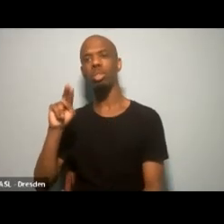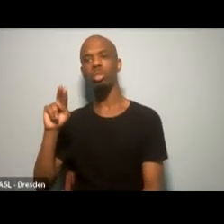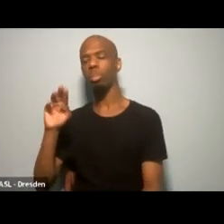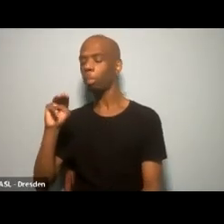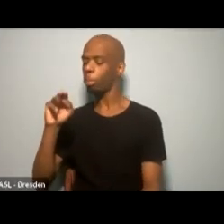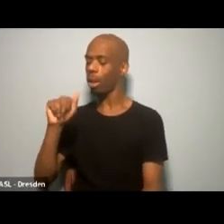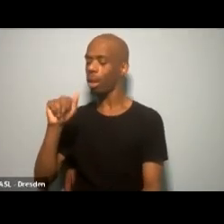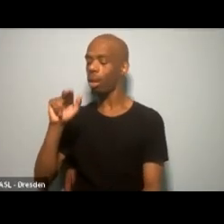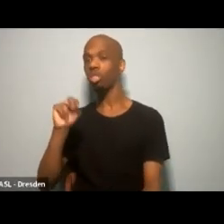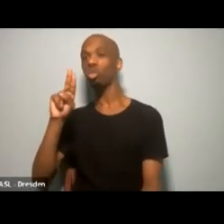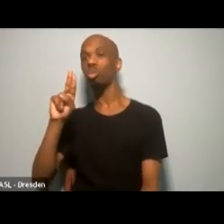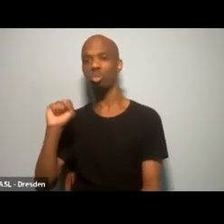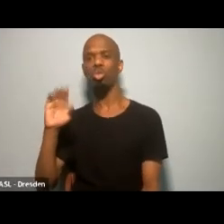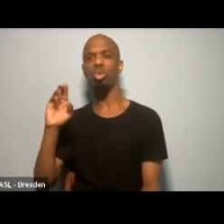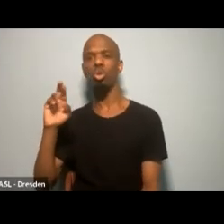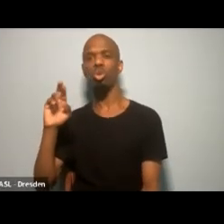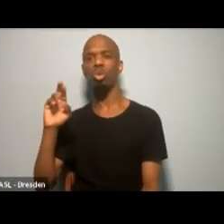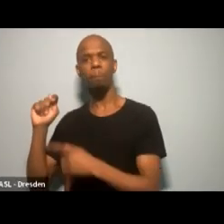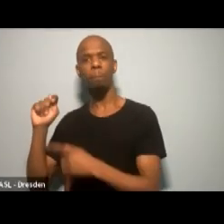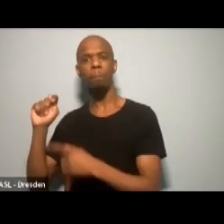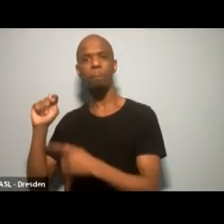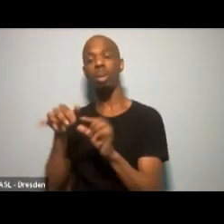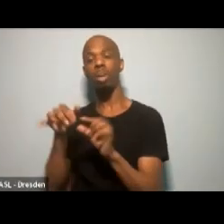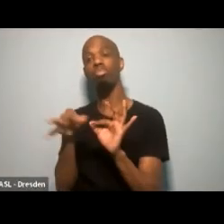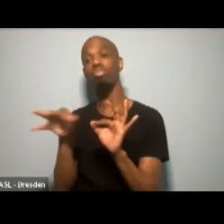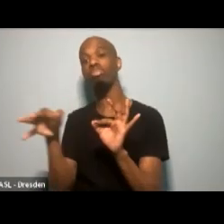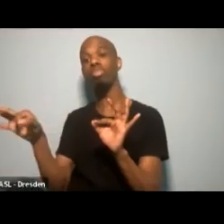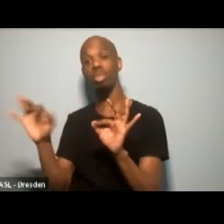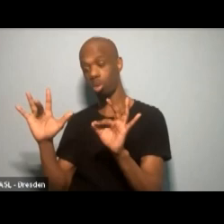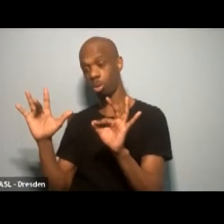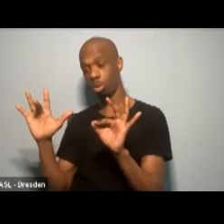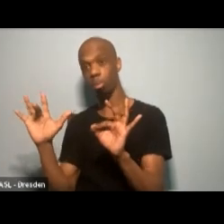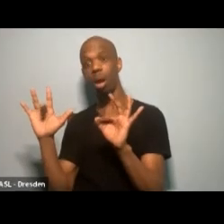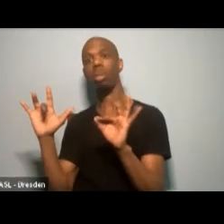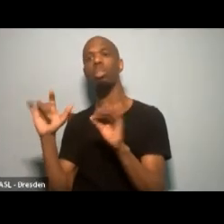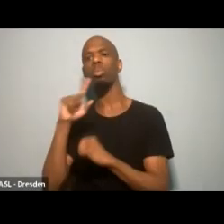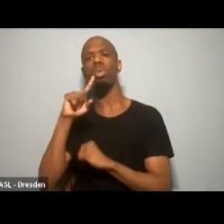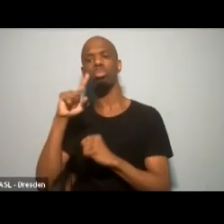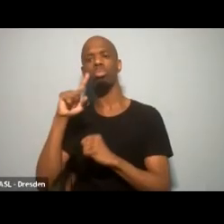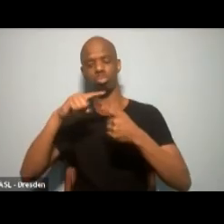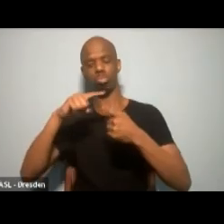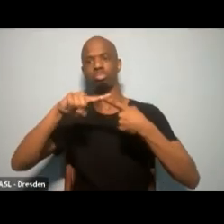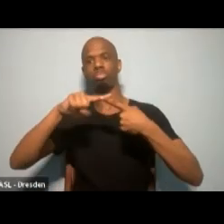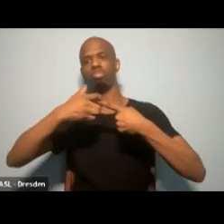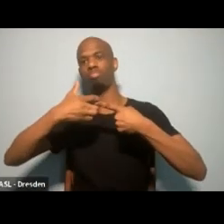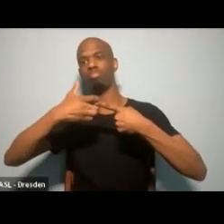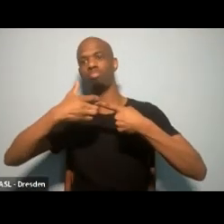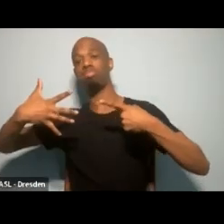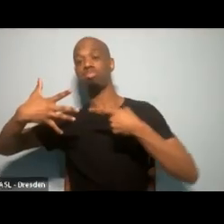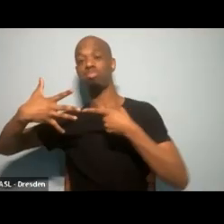in these manuscripts on the website. We have hundreds of music videos.